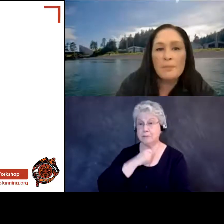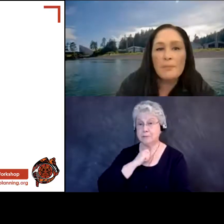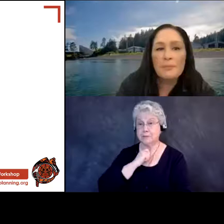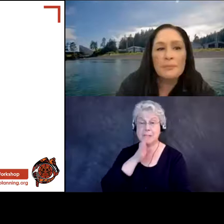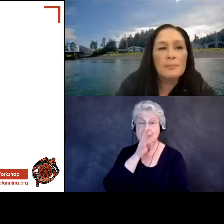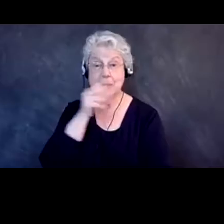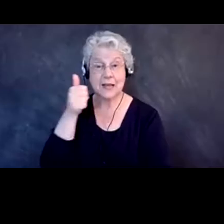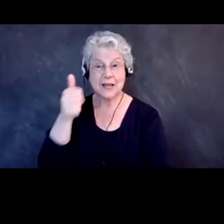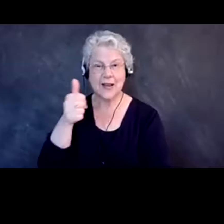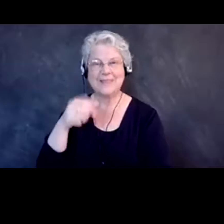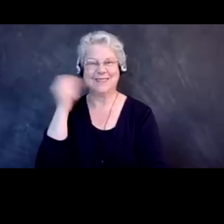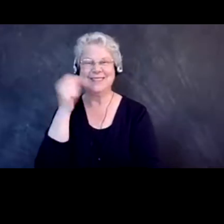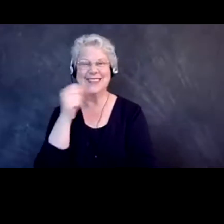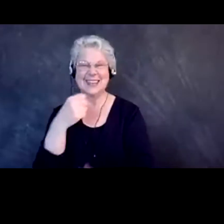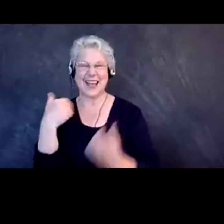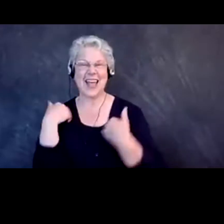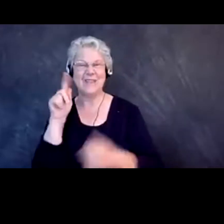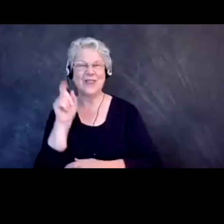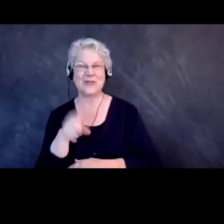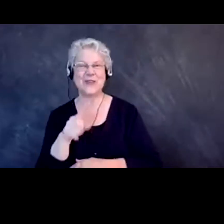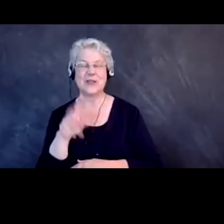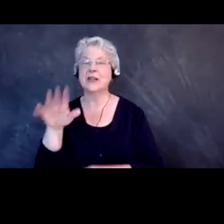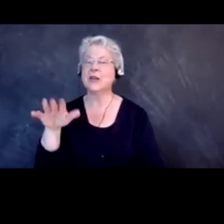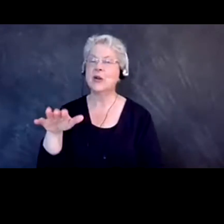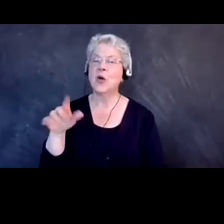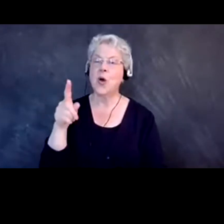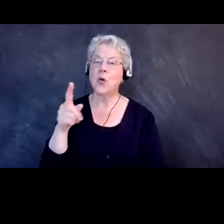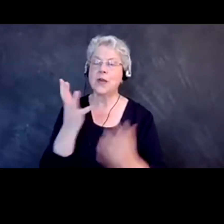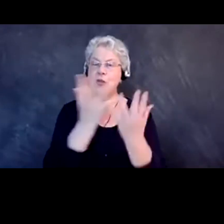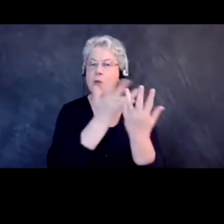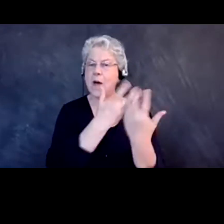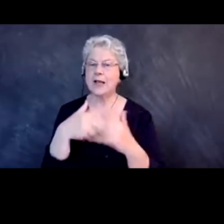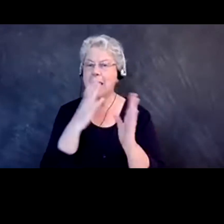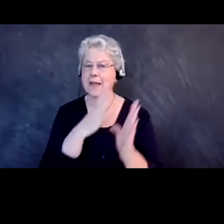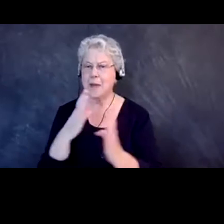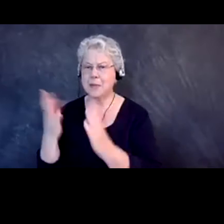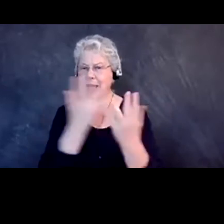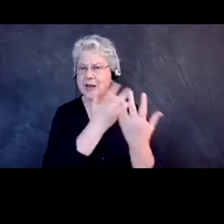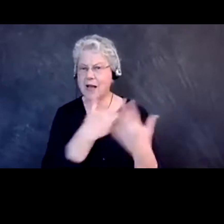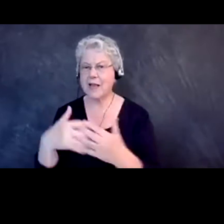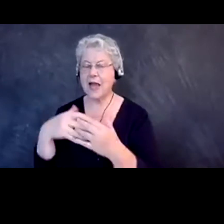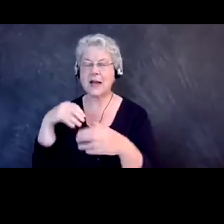Kim: Yes, I do, actually. So when you're aligning these plans within your community